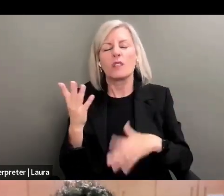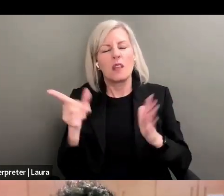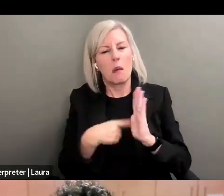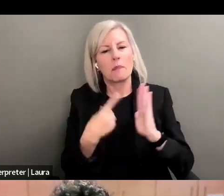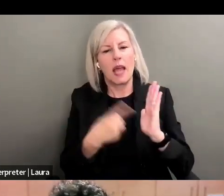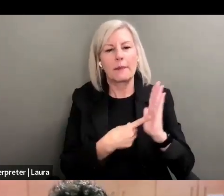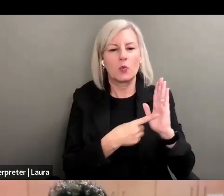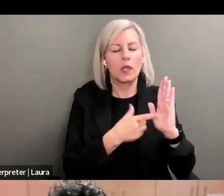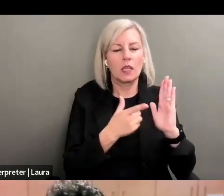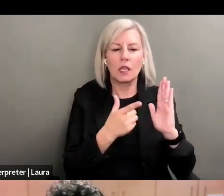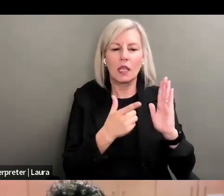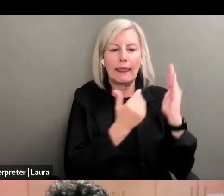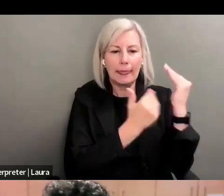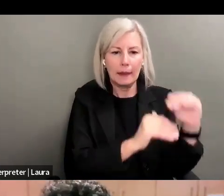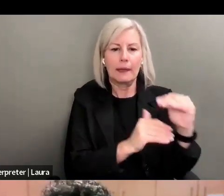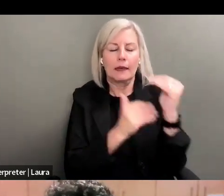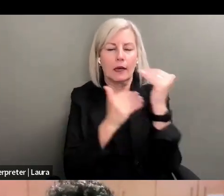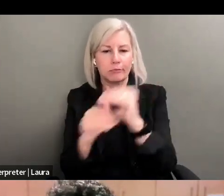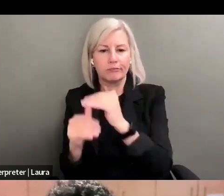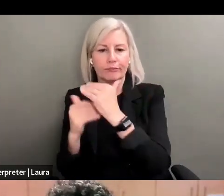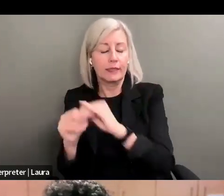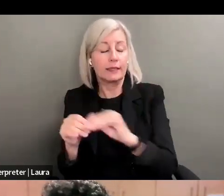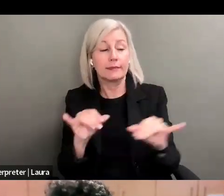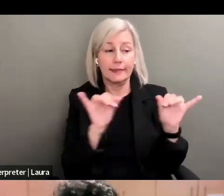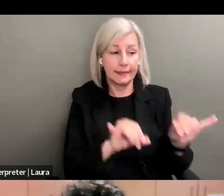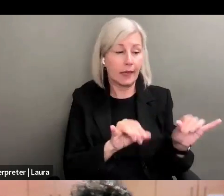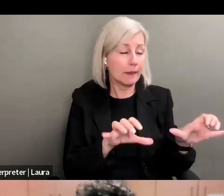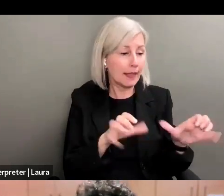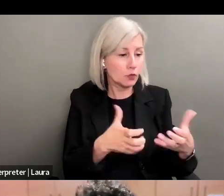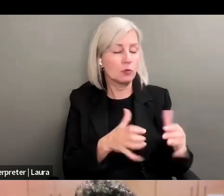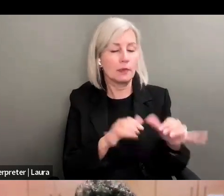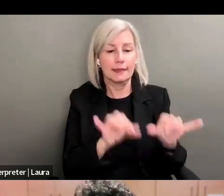know in the same classroom in the same distance and things but on a different day.